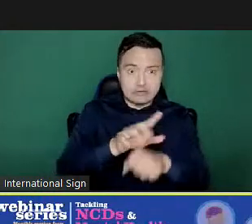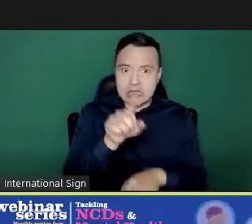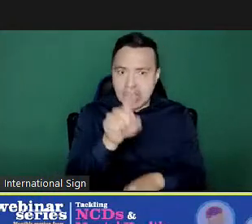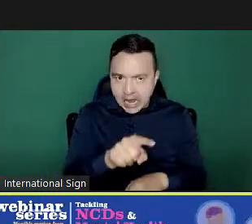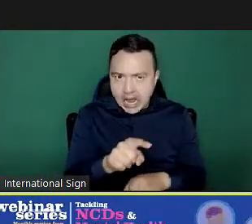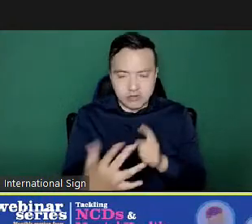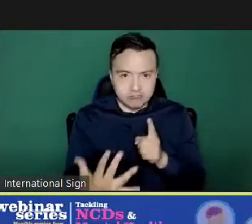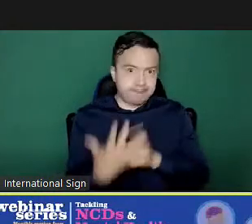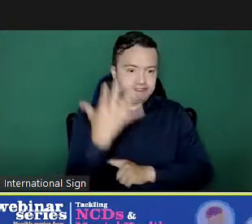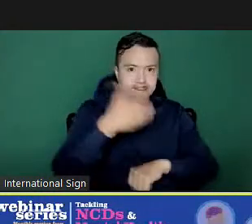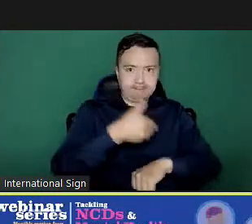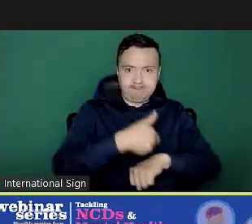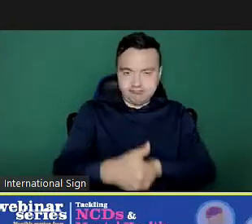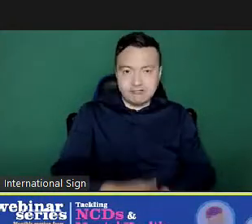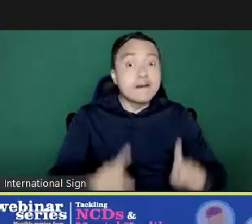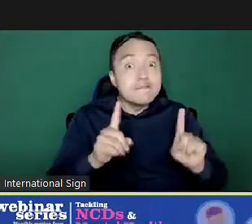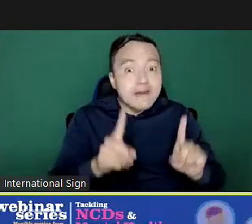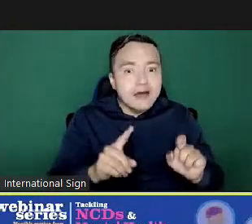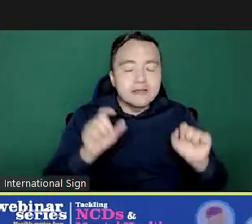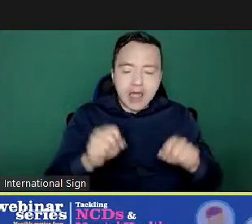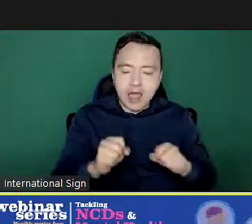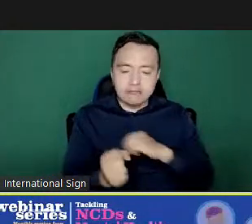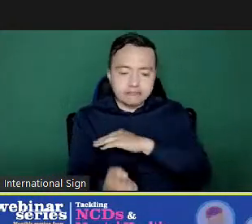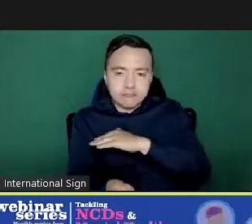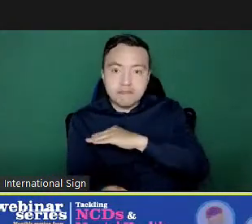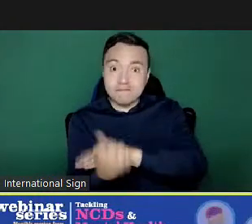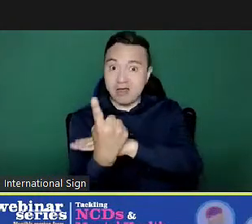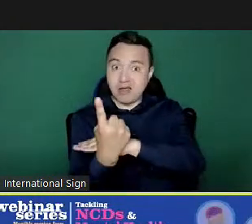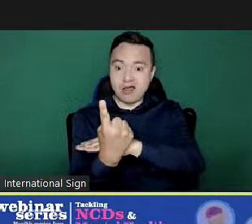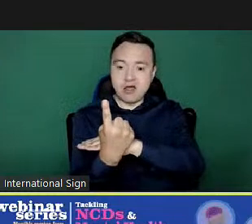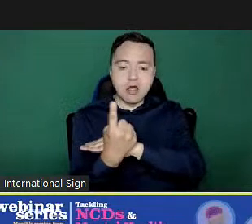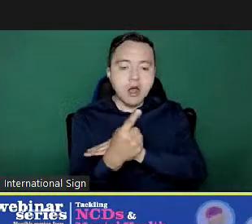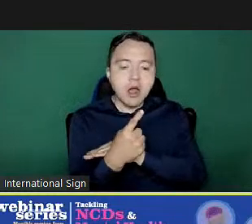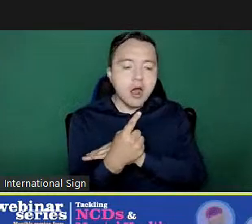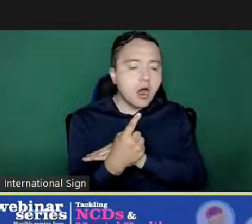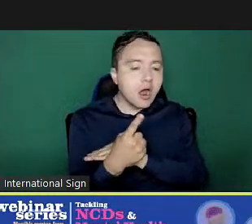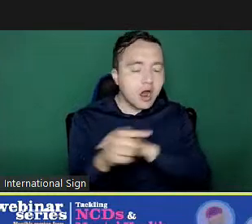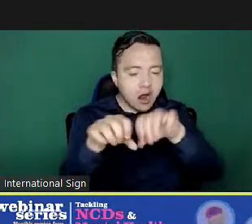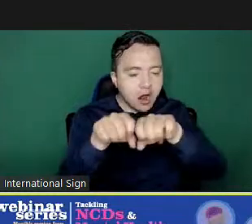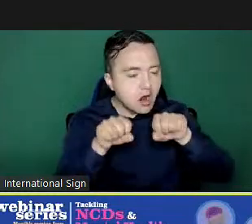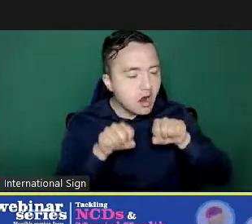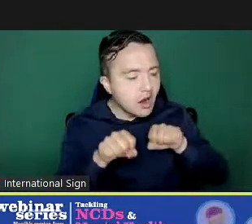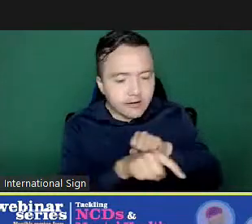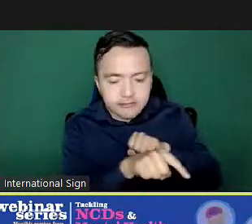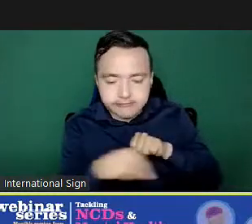systems and prioritize NCD services towards universal health.